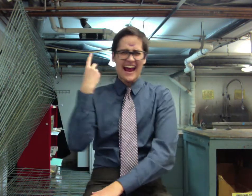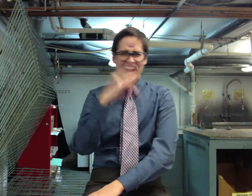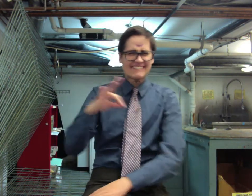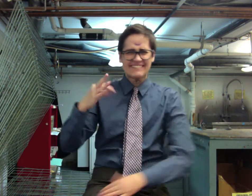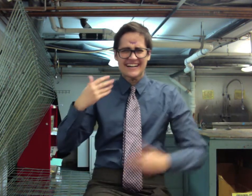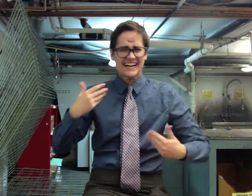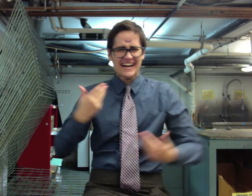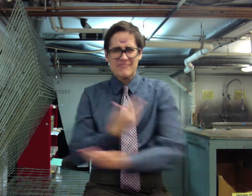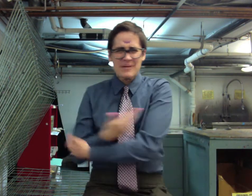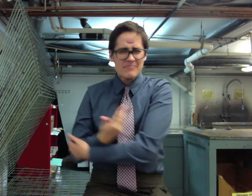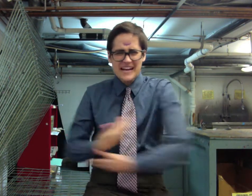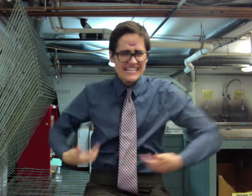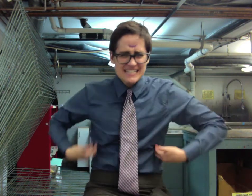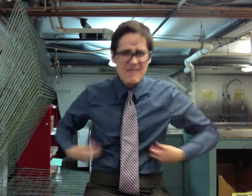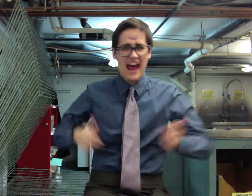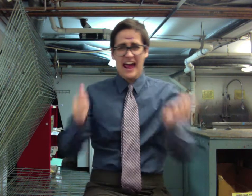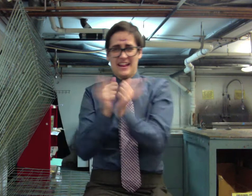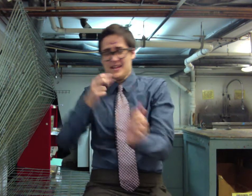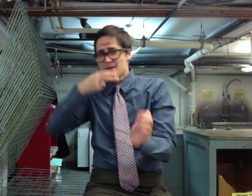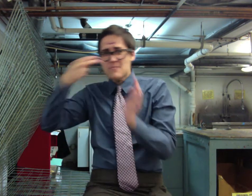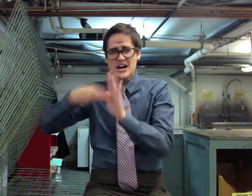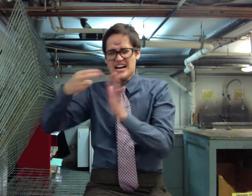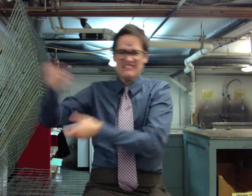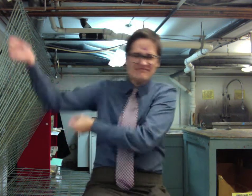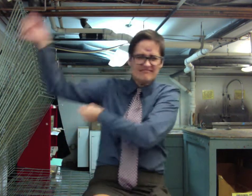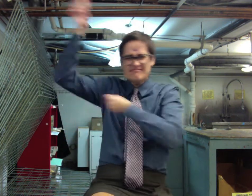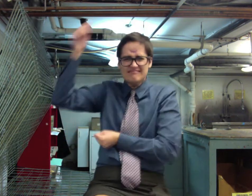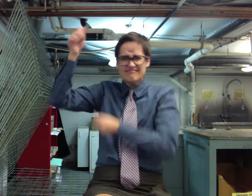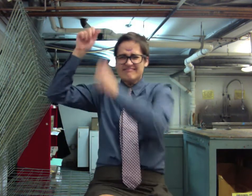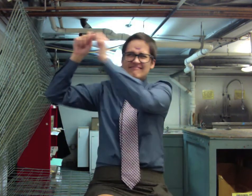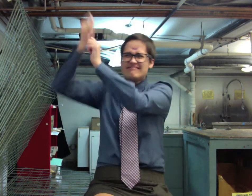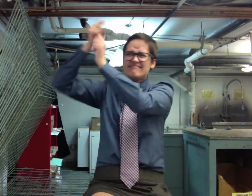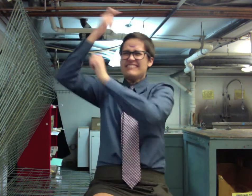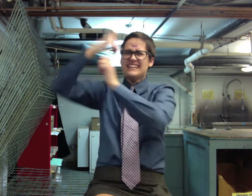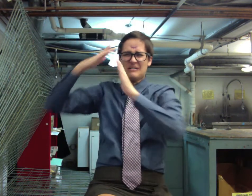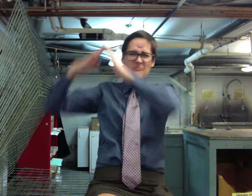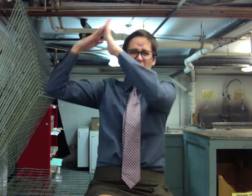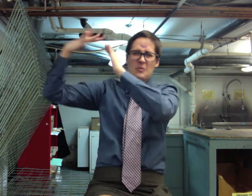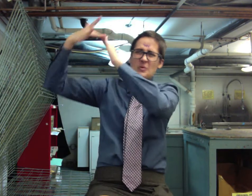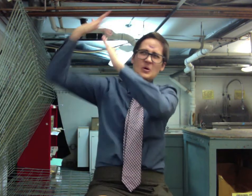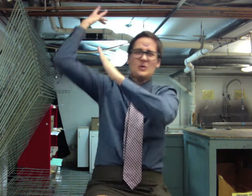of an infant primate with a superimposed spoon that has been stone-sharpened